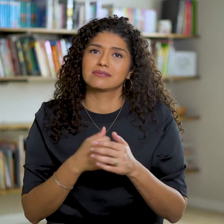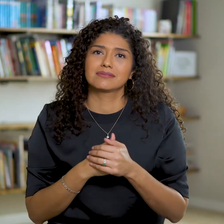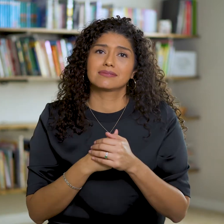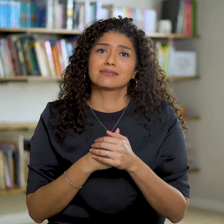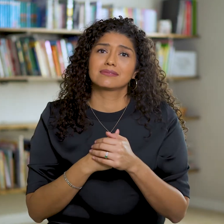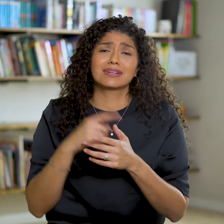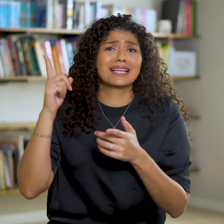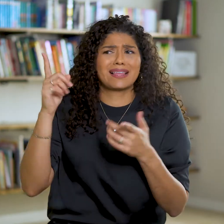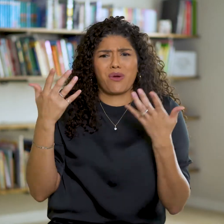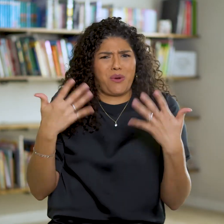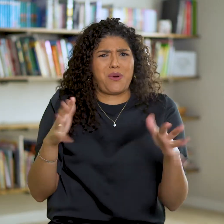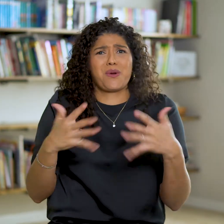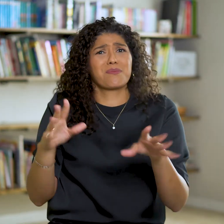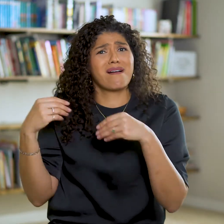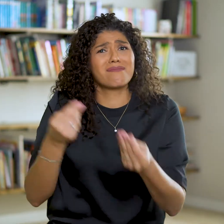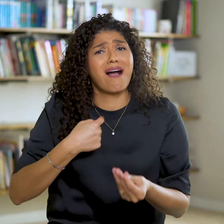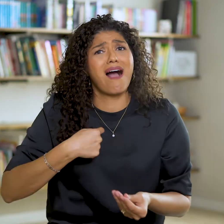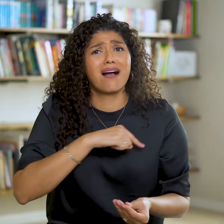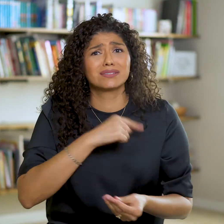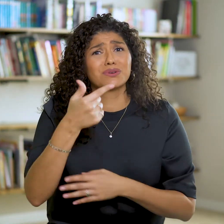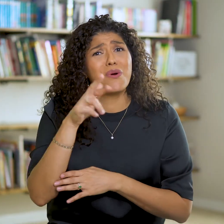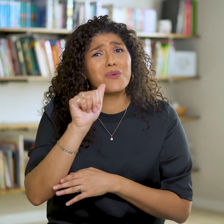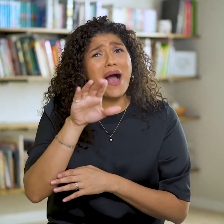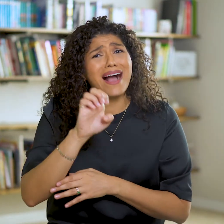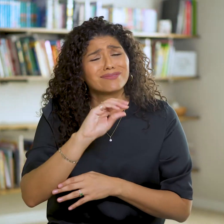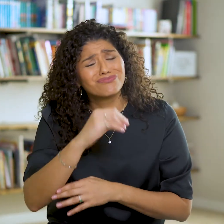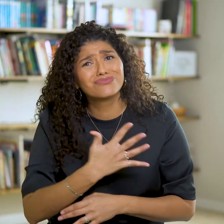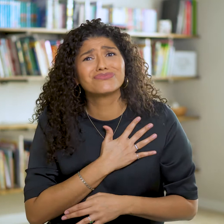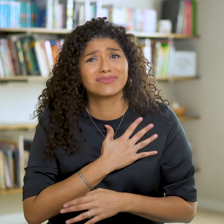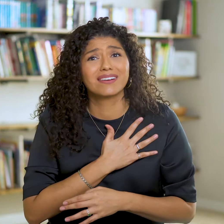It’s already a big enough grace to us